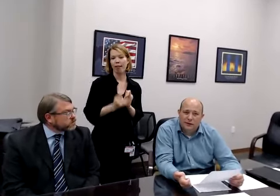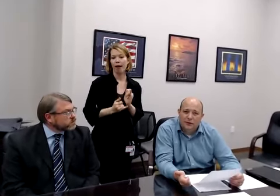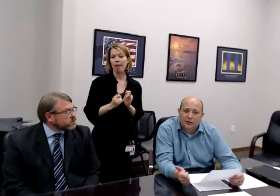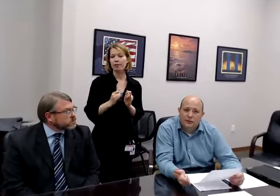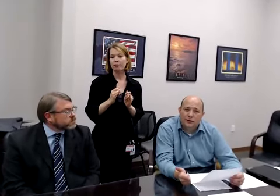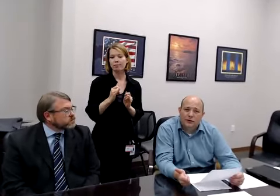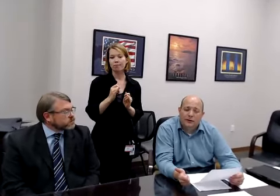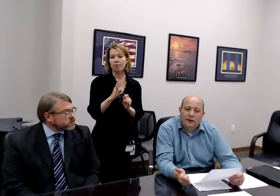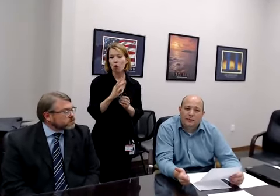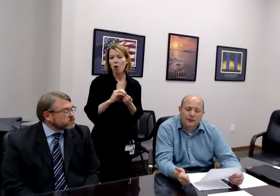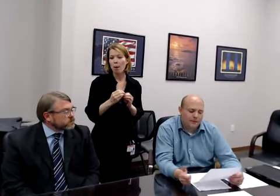of your social security number